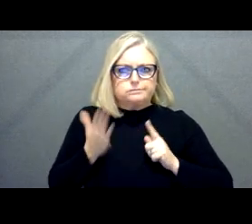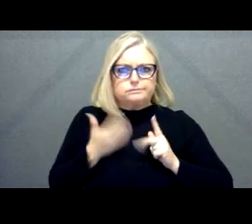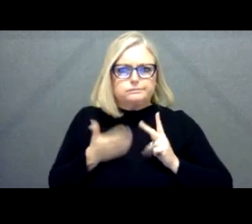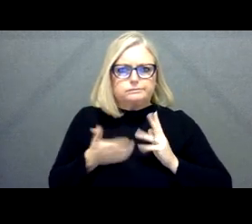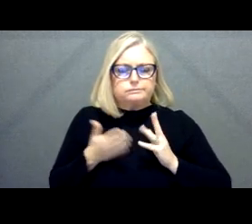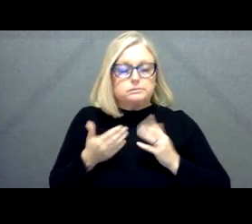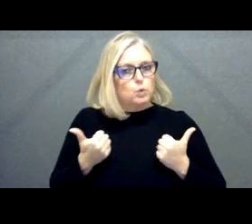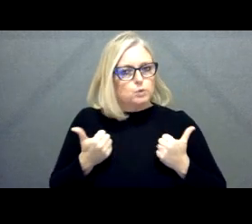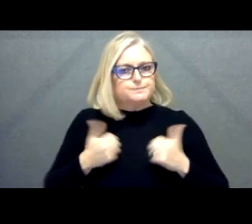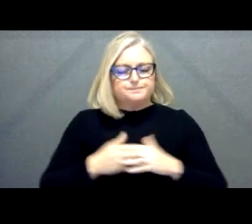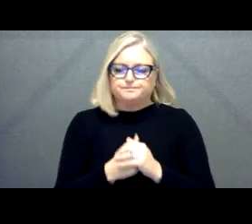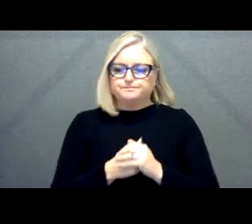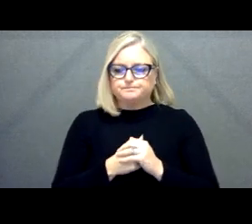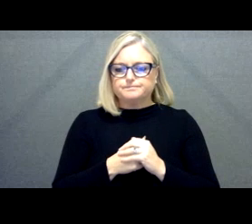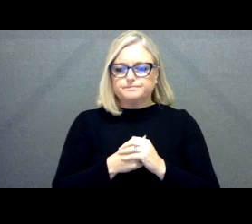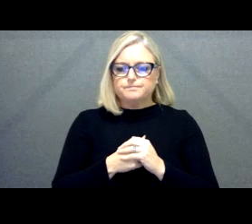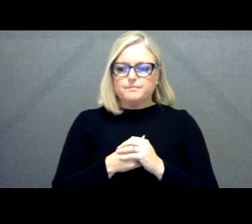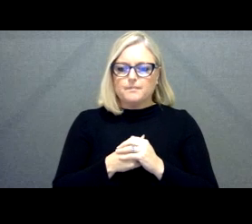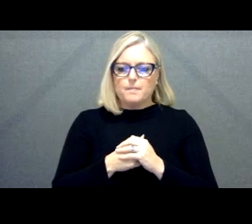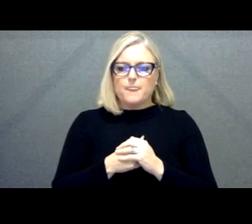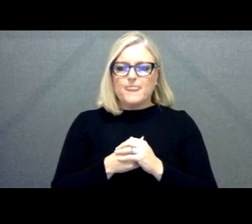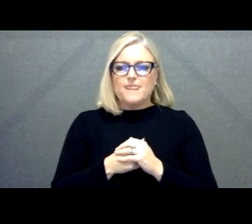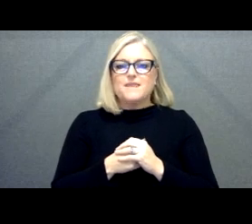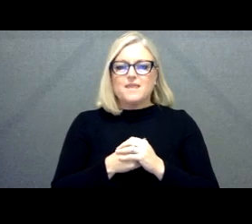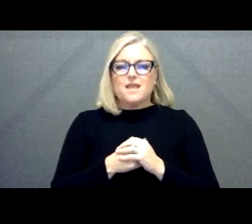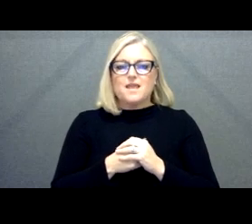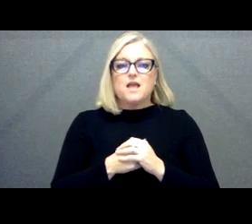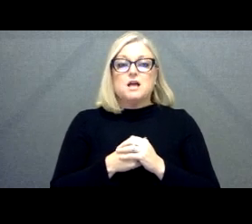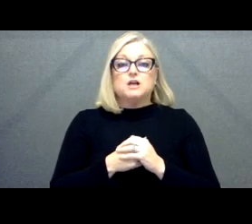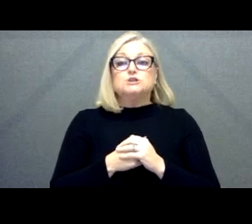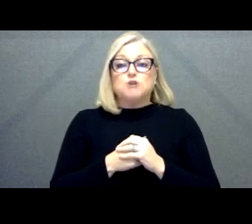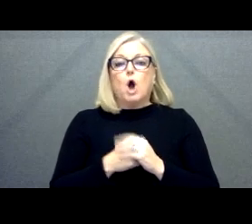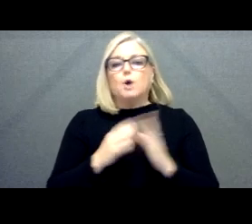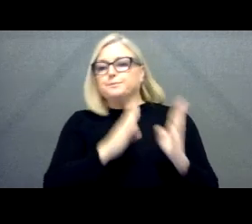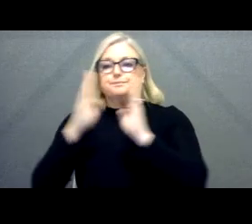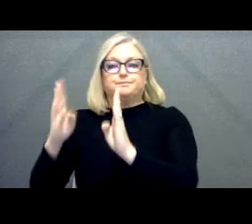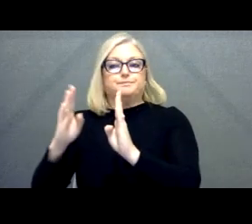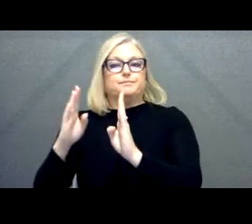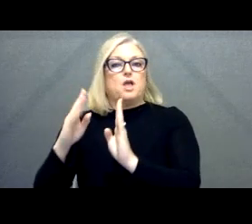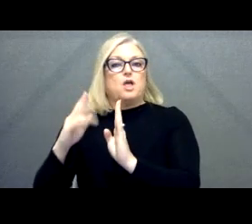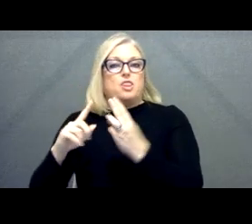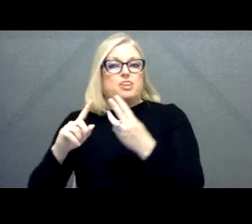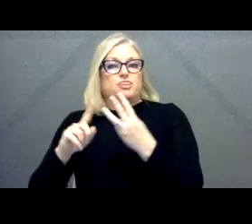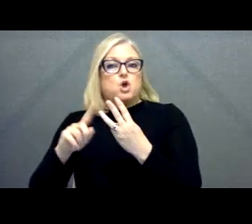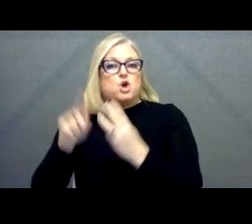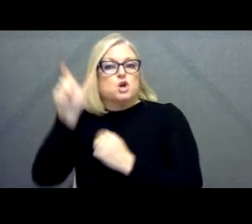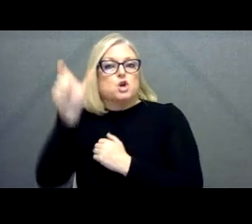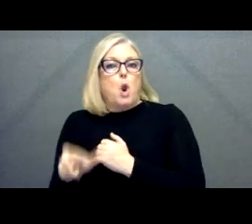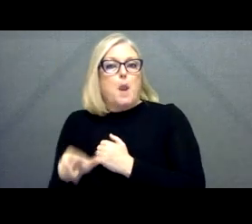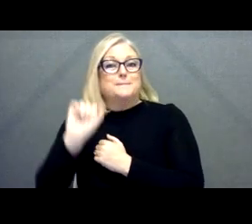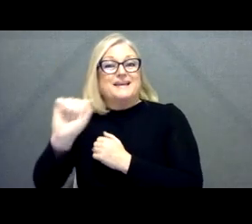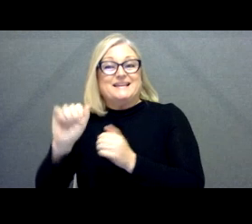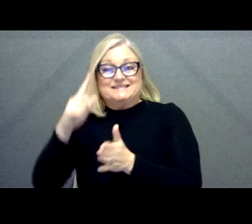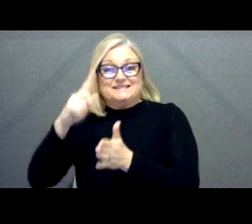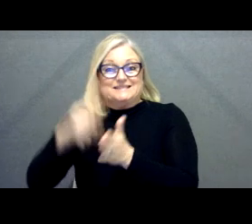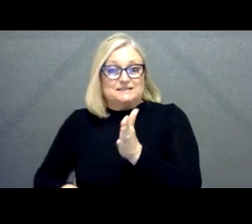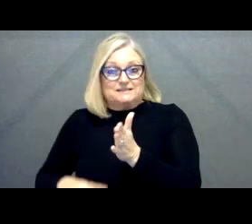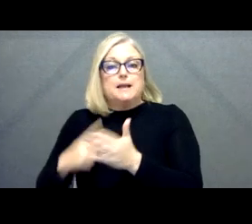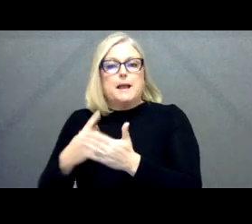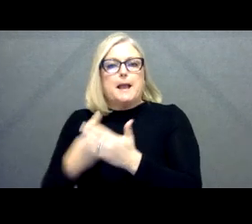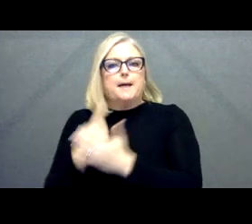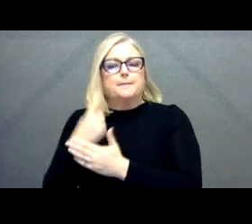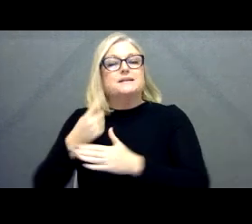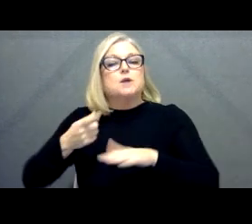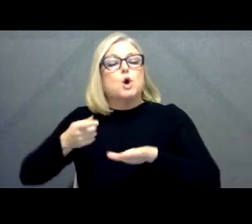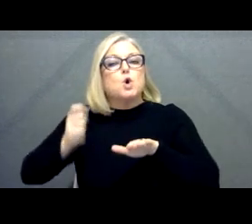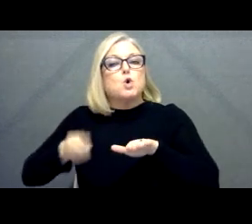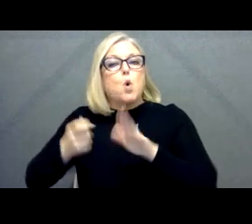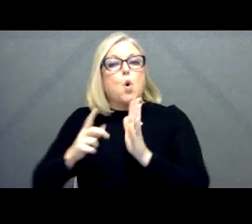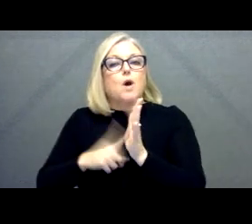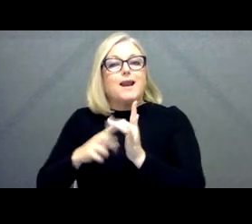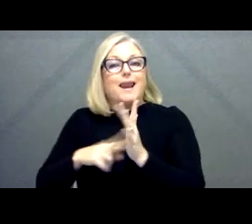terms of um his sentence um so he was sentenced in the Court Link Court um that uh Laura was talking